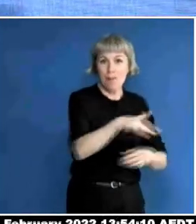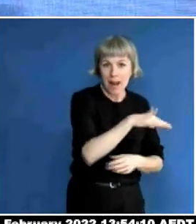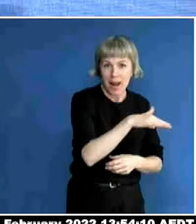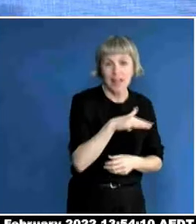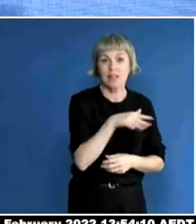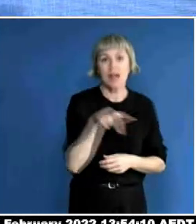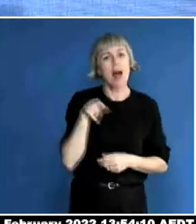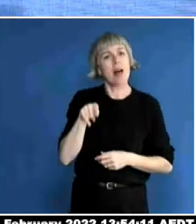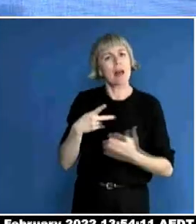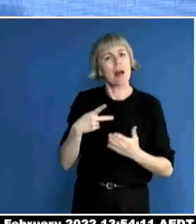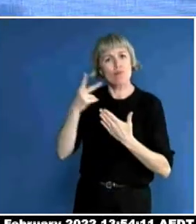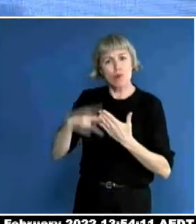baristas? Do you remember him telling you that?